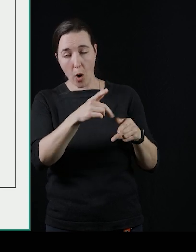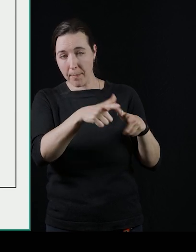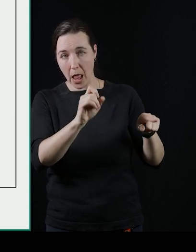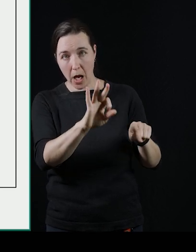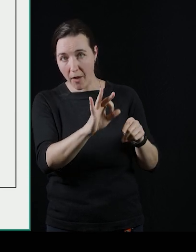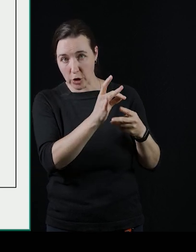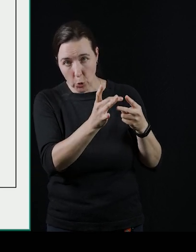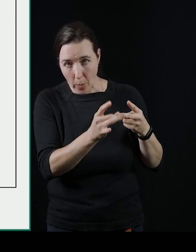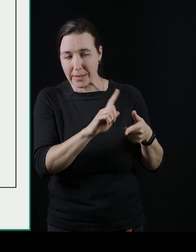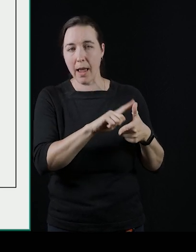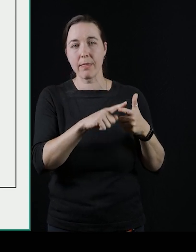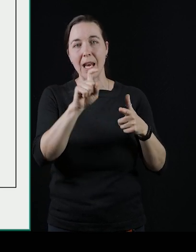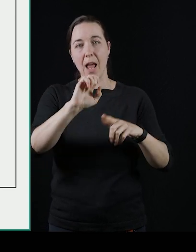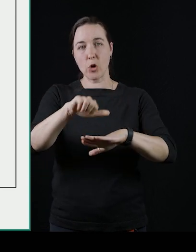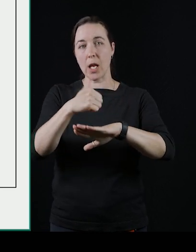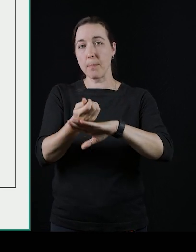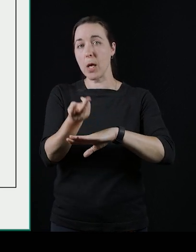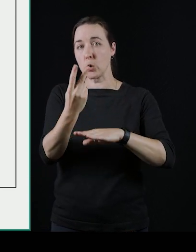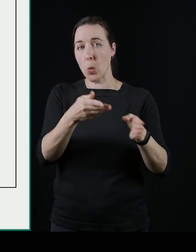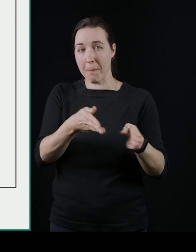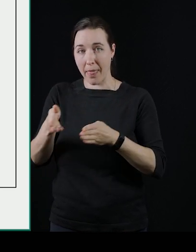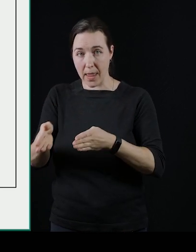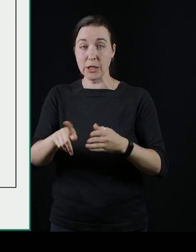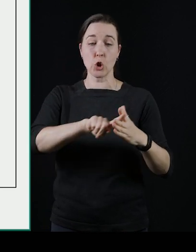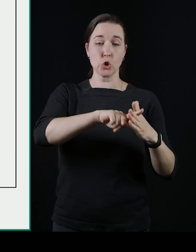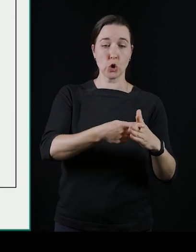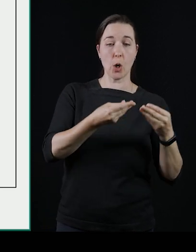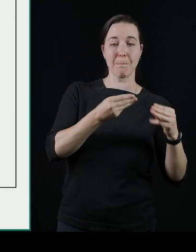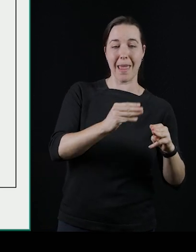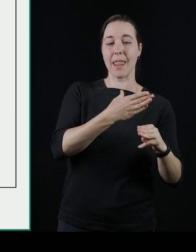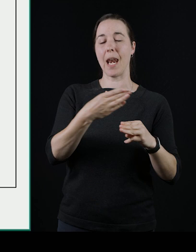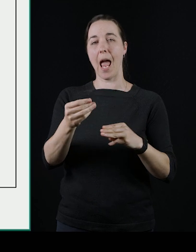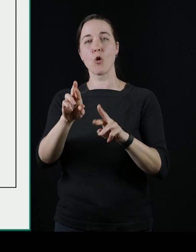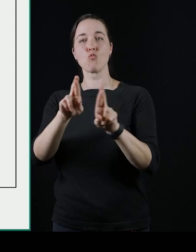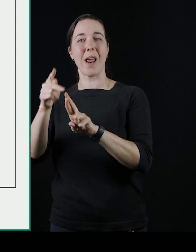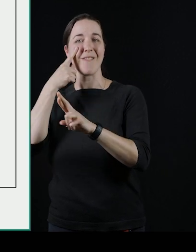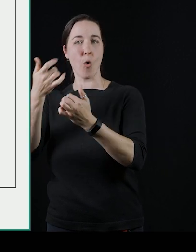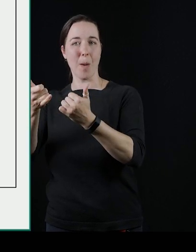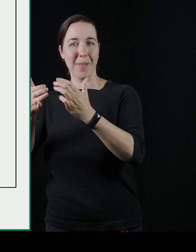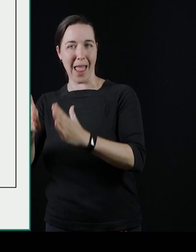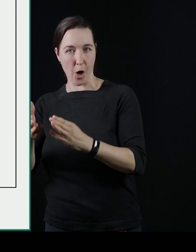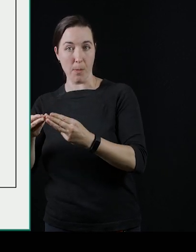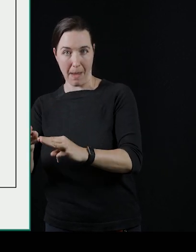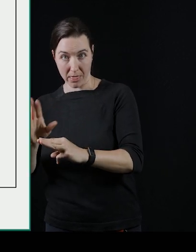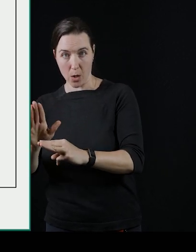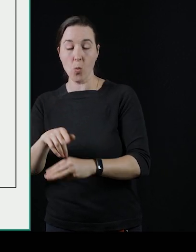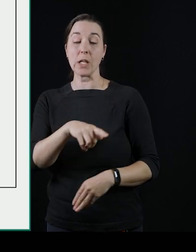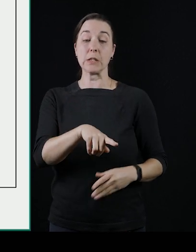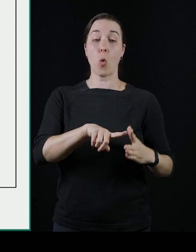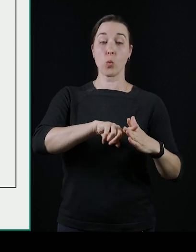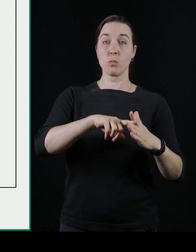and then you're going to need to implement two methods. The start method, and they're ready for players methods, right? So the start method, actually,